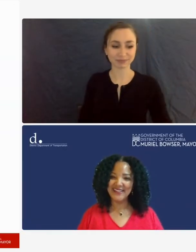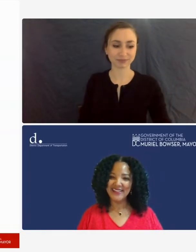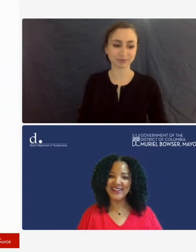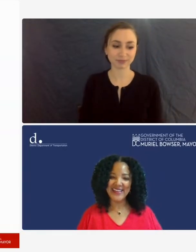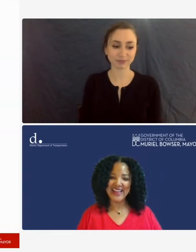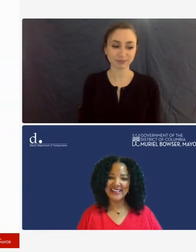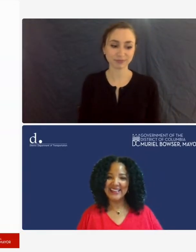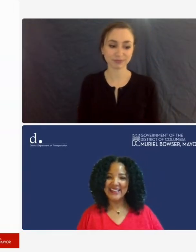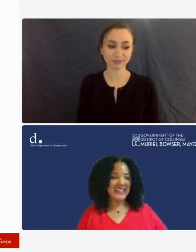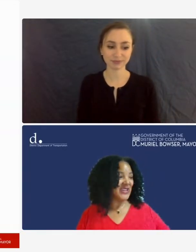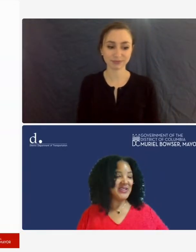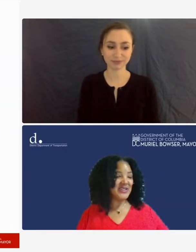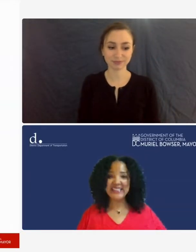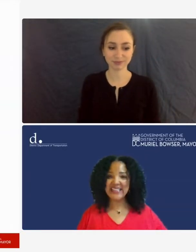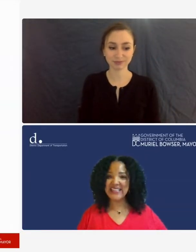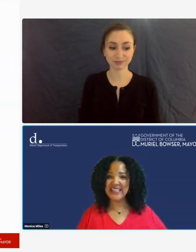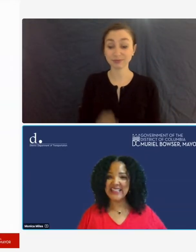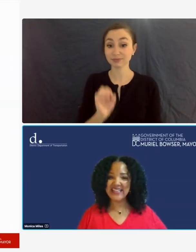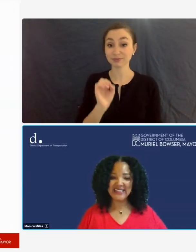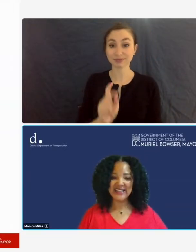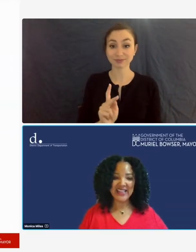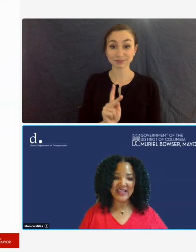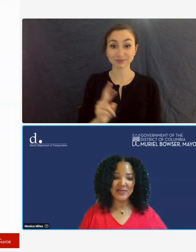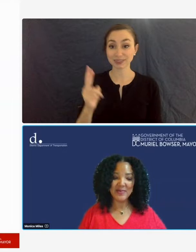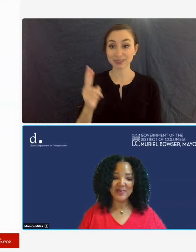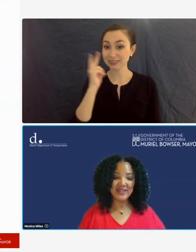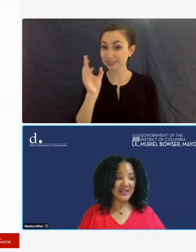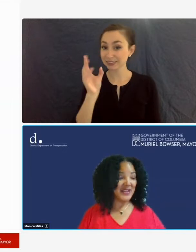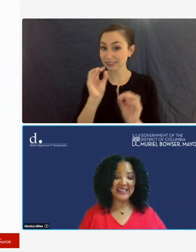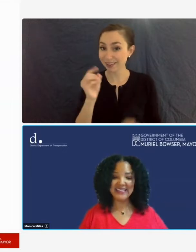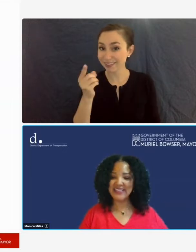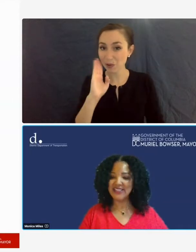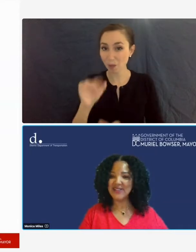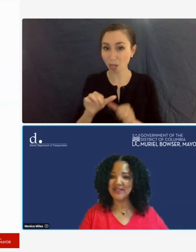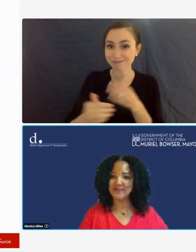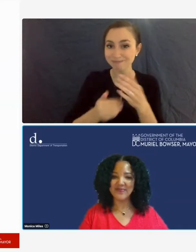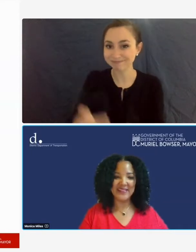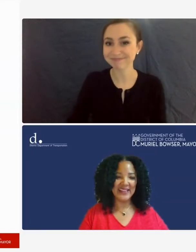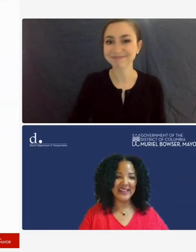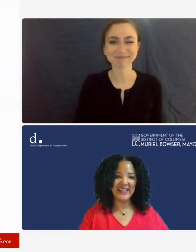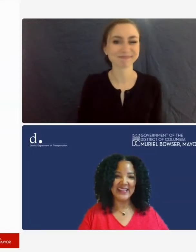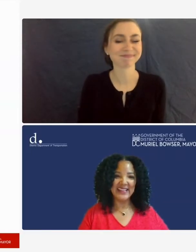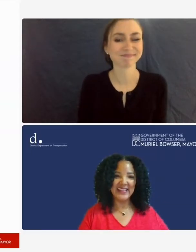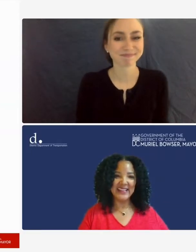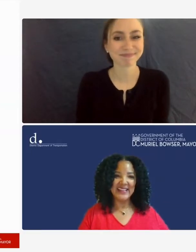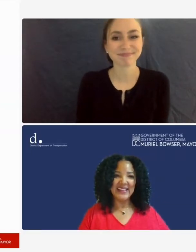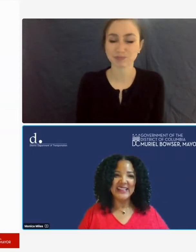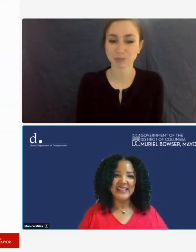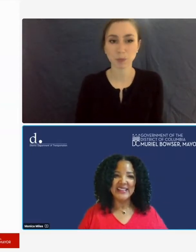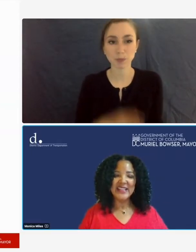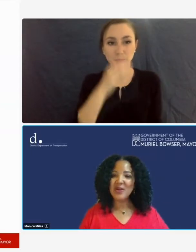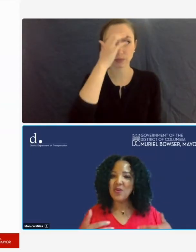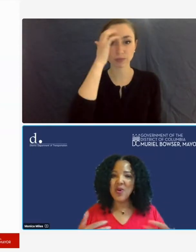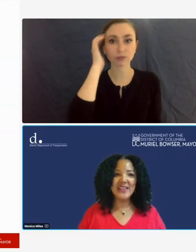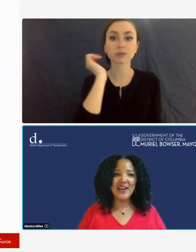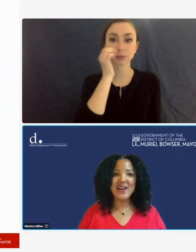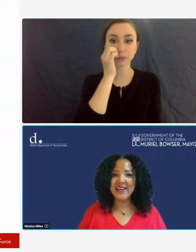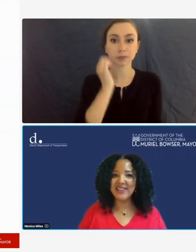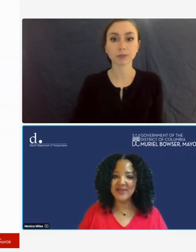okay so i don't see anything there so i think we will go ahead and continue on so what are indirect